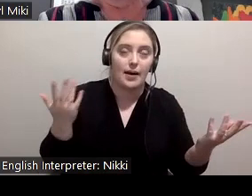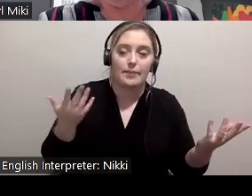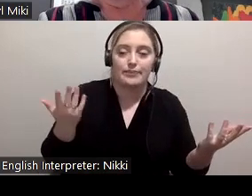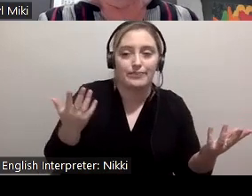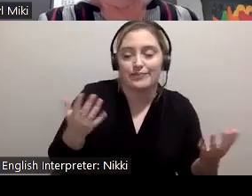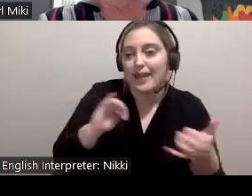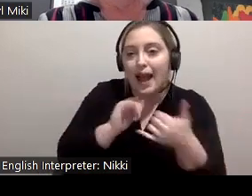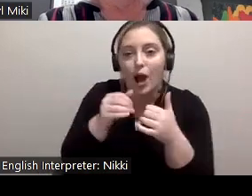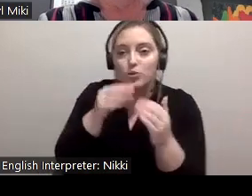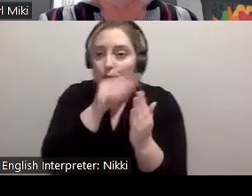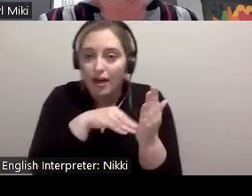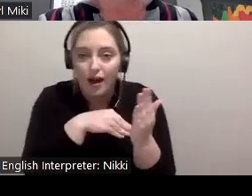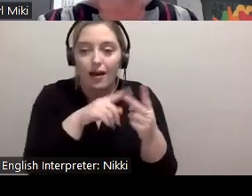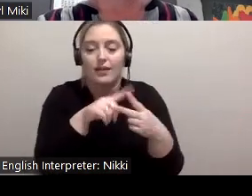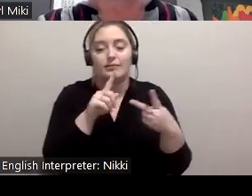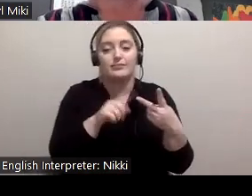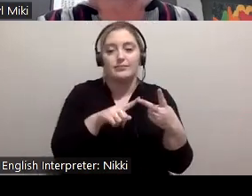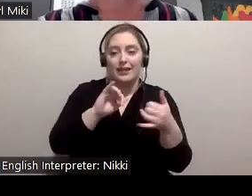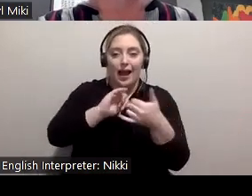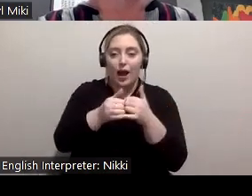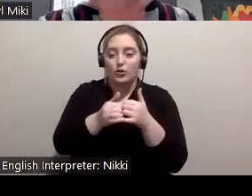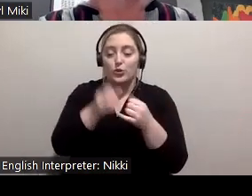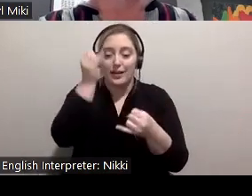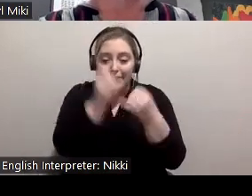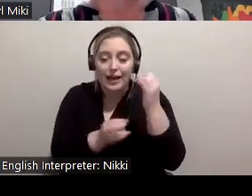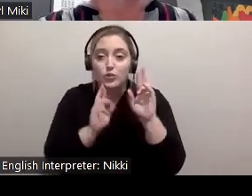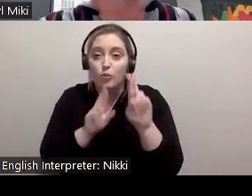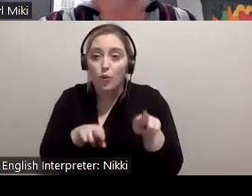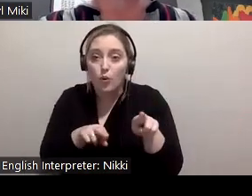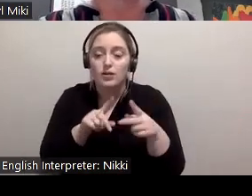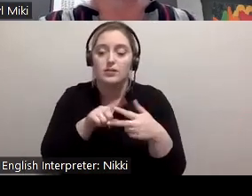apply. How to how to do final reports. Um you know rules and